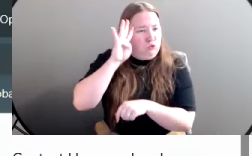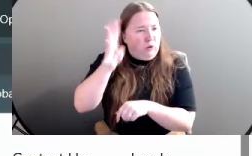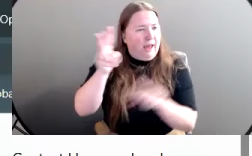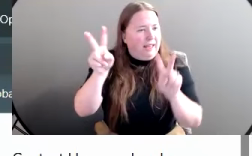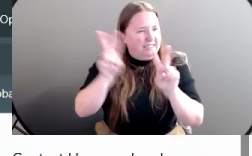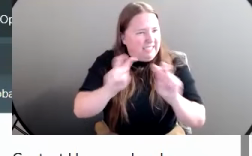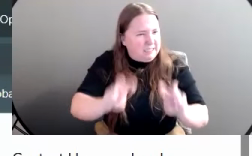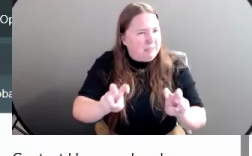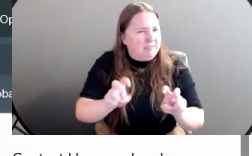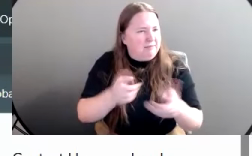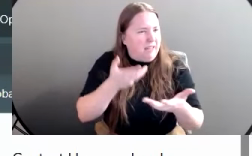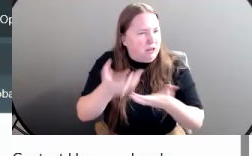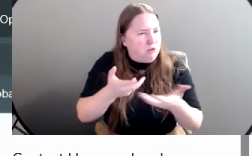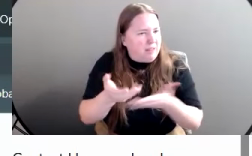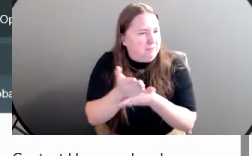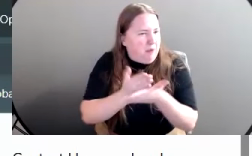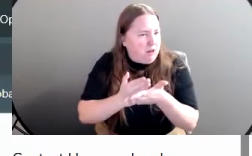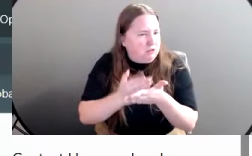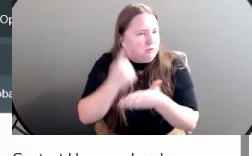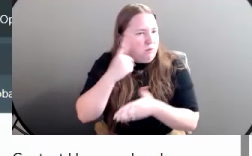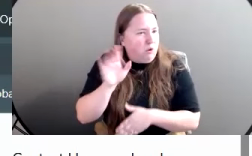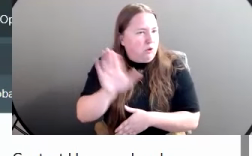Or interactive elements in your course.